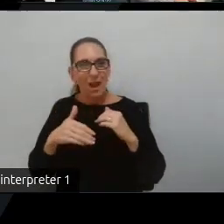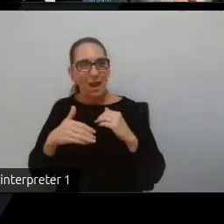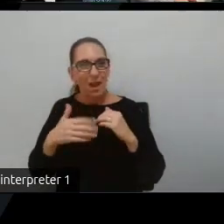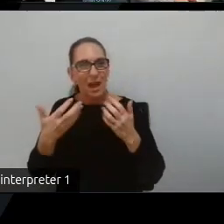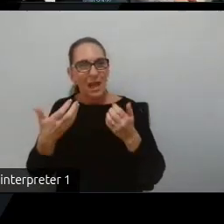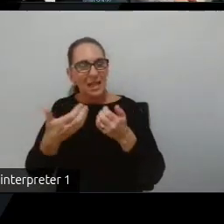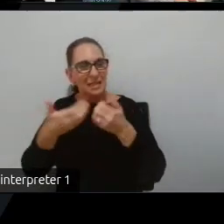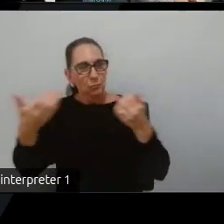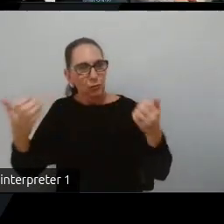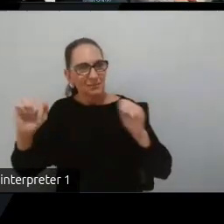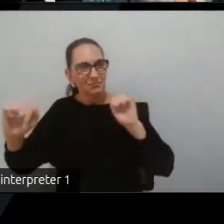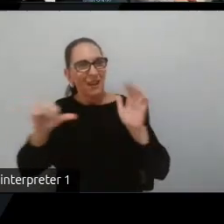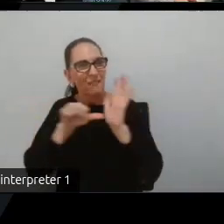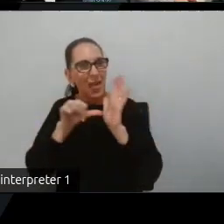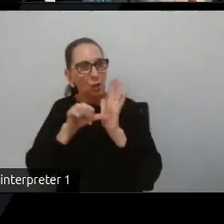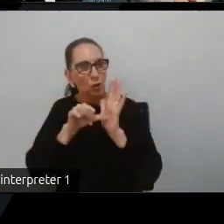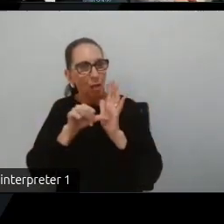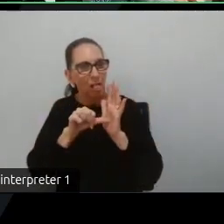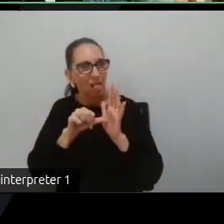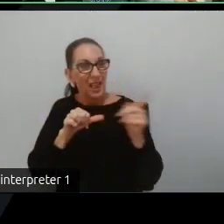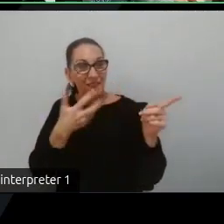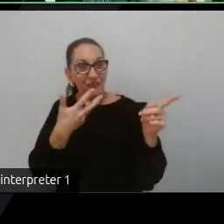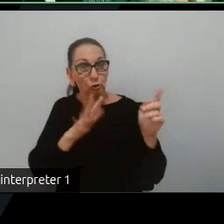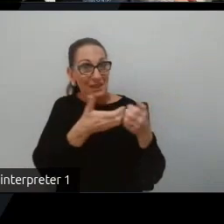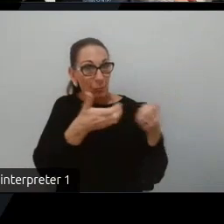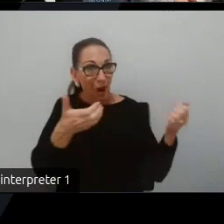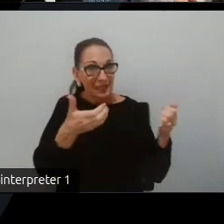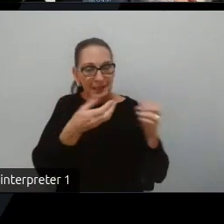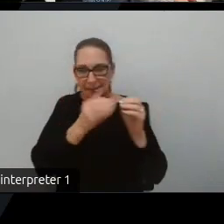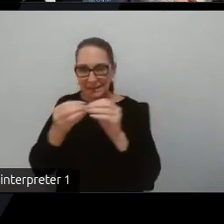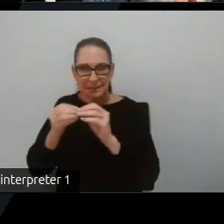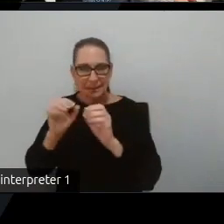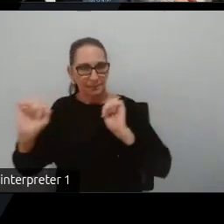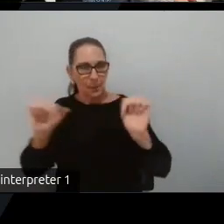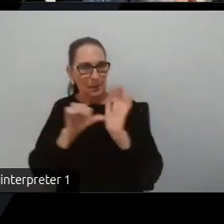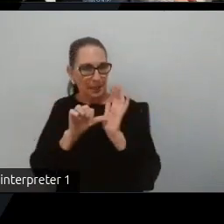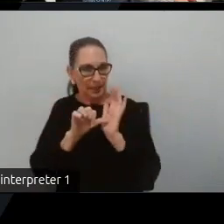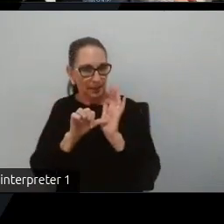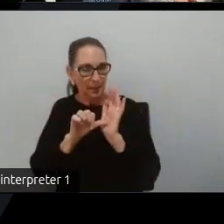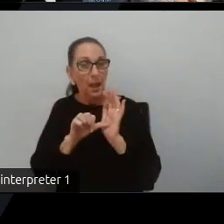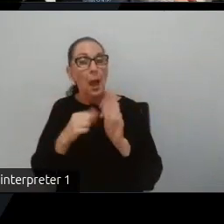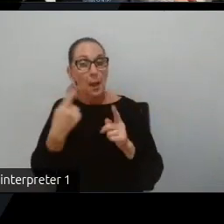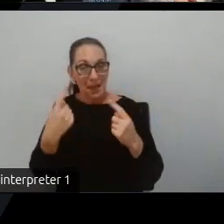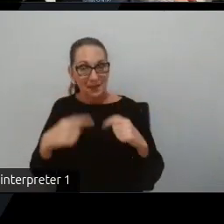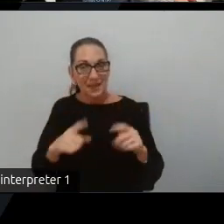financial arrangements after separation. And the legal requirements for actions that separated